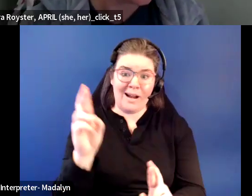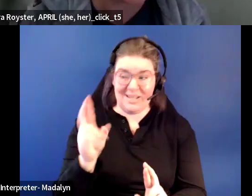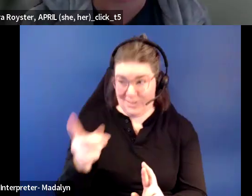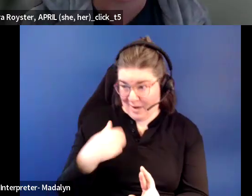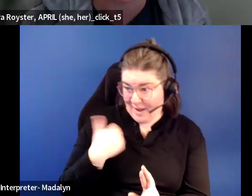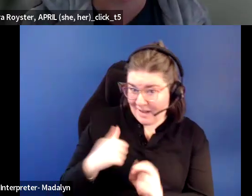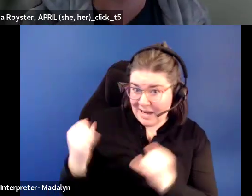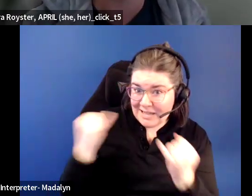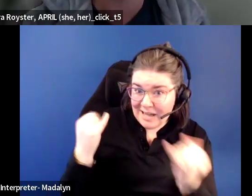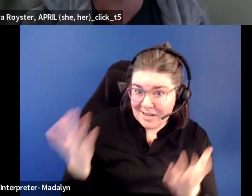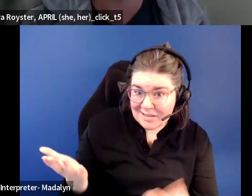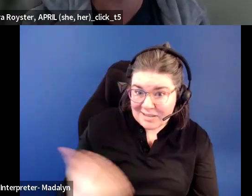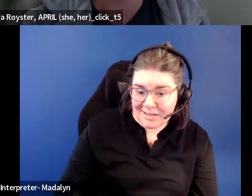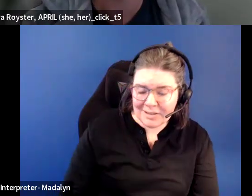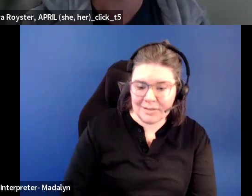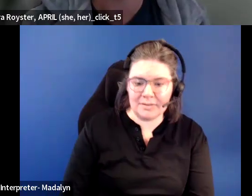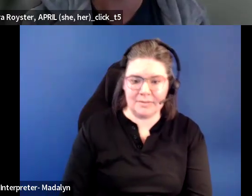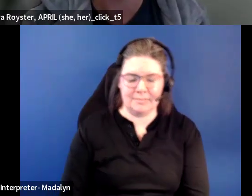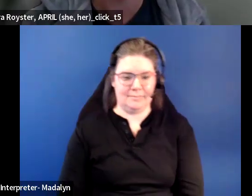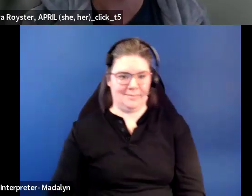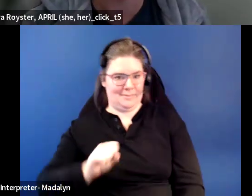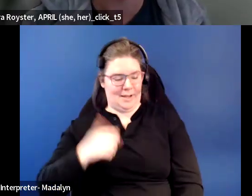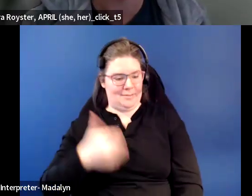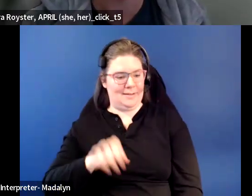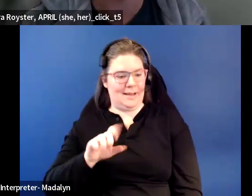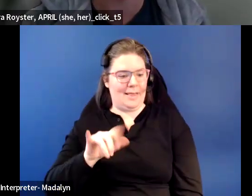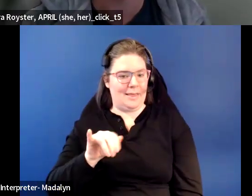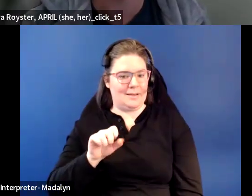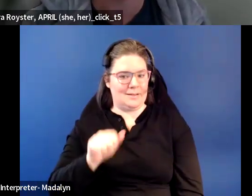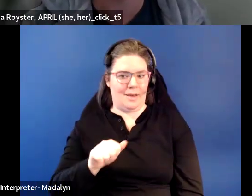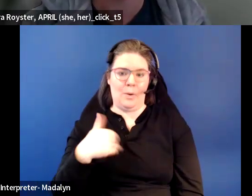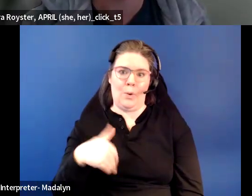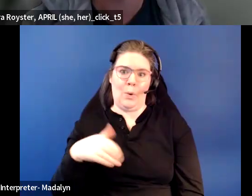Elissa w/ APRIL: Yeah, this is Alyssa with April. Yeah. Florida poses. It's own